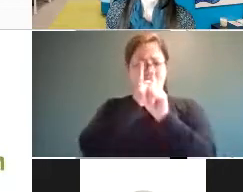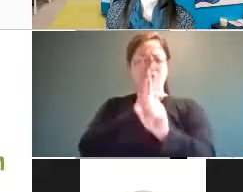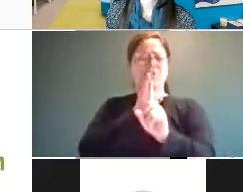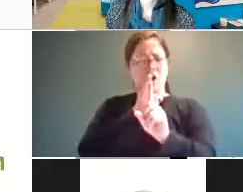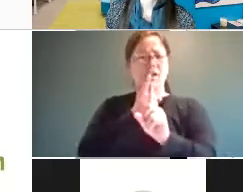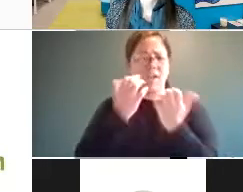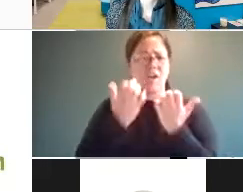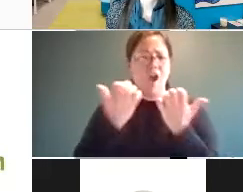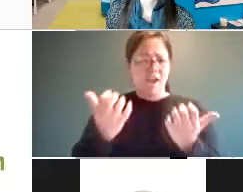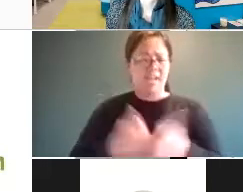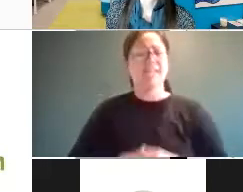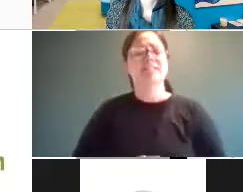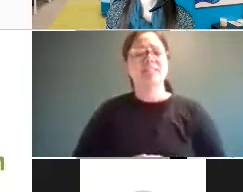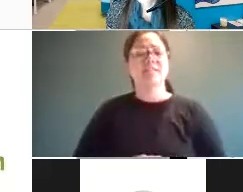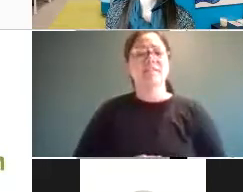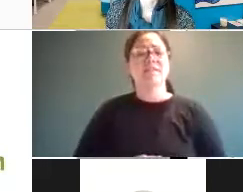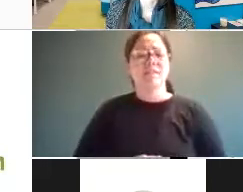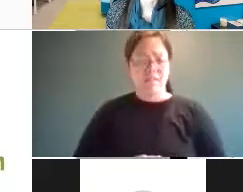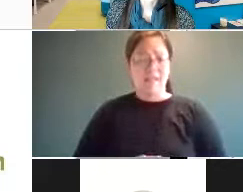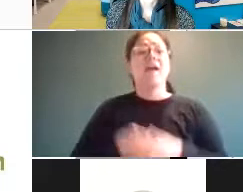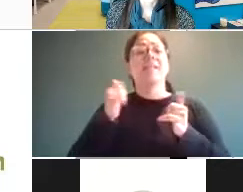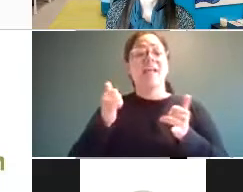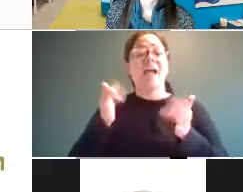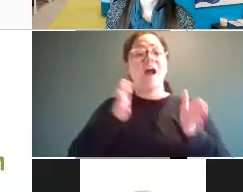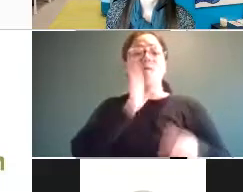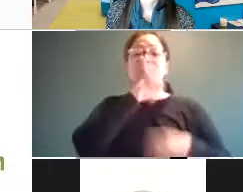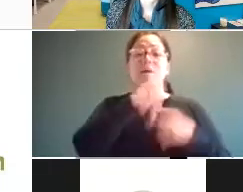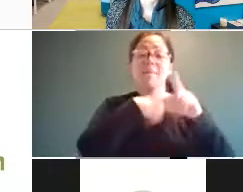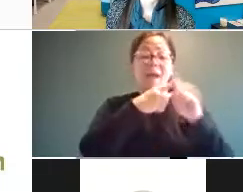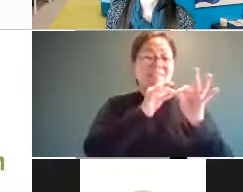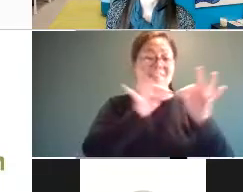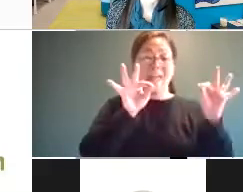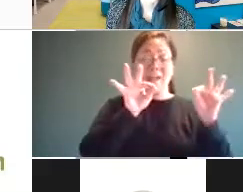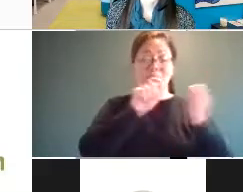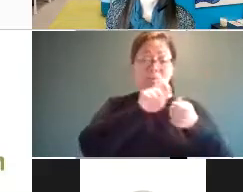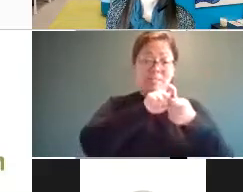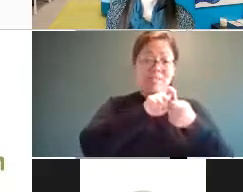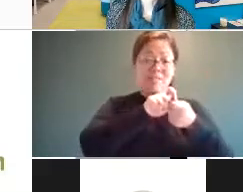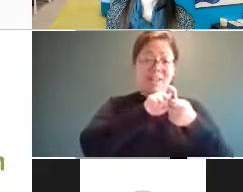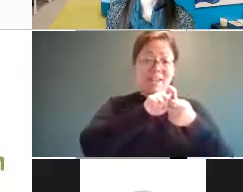And then when we're talking about the language specific side of a style guide,